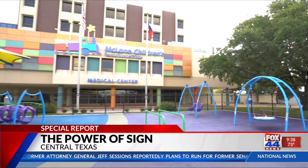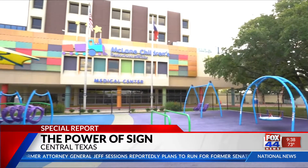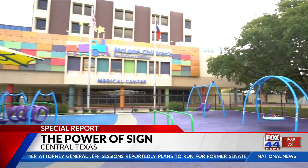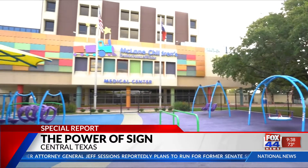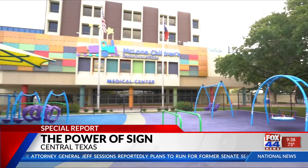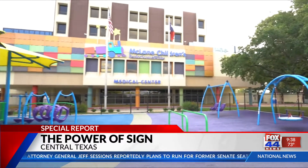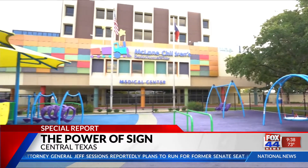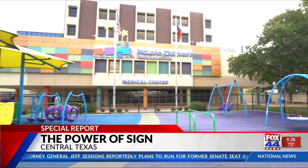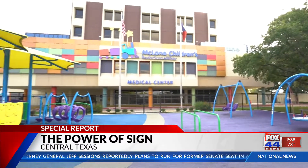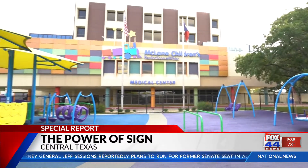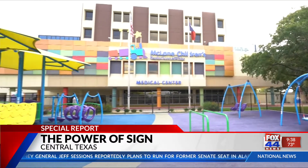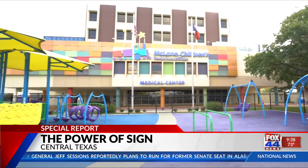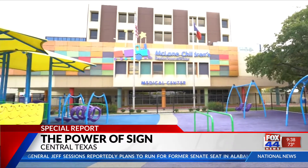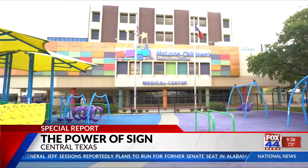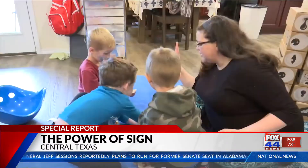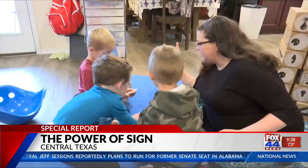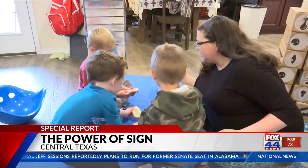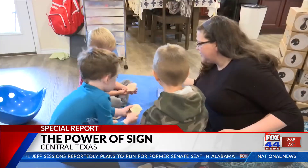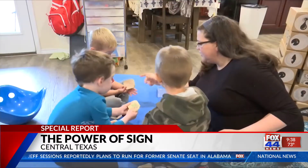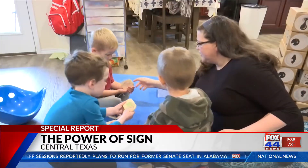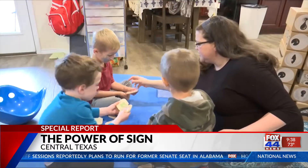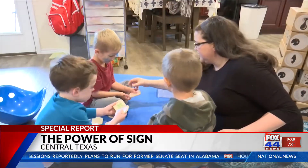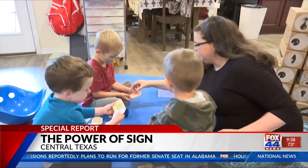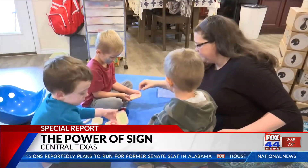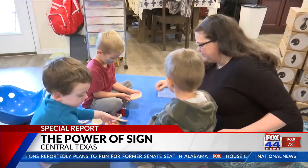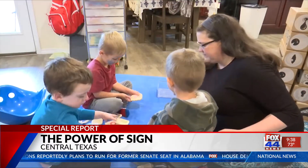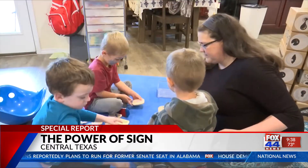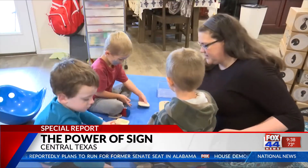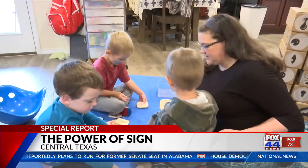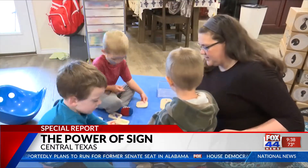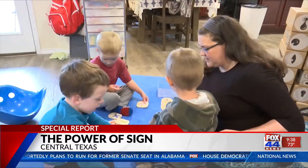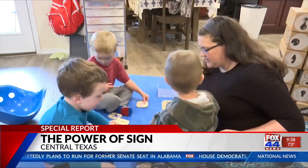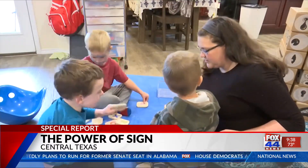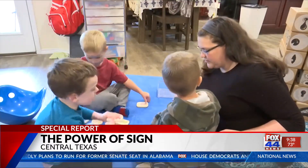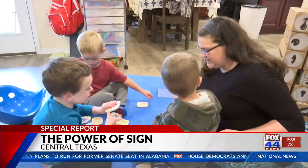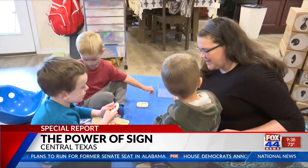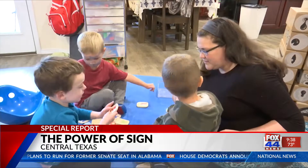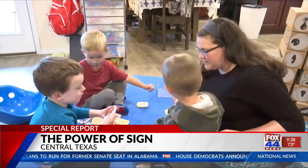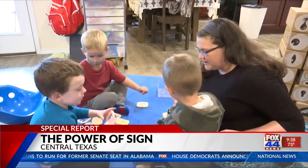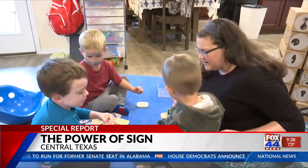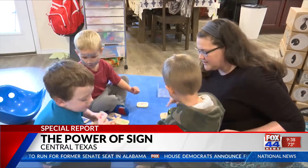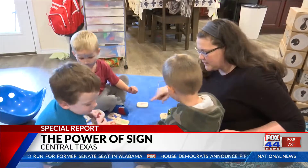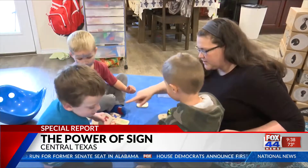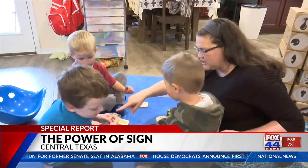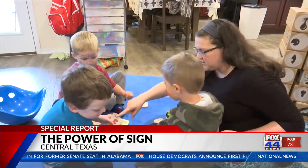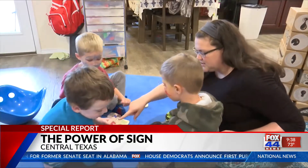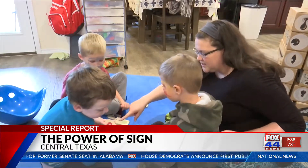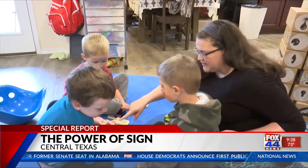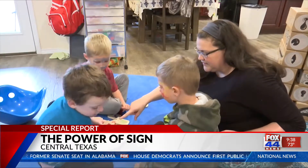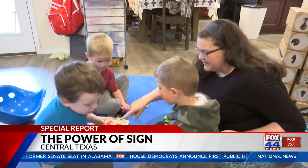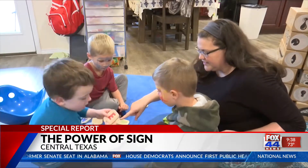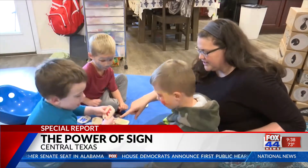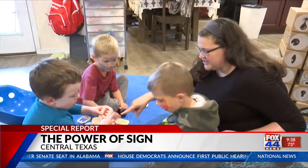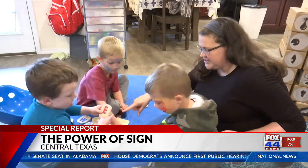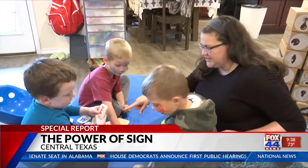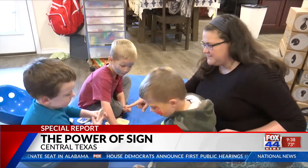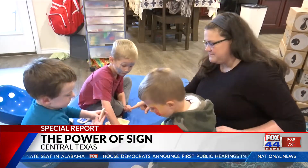DOCTOR VIJETA SALUNKHE WITH BAYLOR SCOTT AND WHITE MCLANE CHILDREN'S HOSPITAL SAYS. IT ONLY WORKS WELL WHEN WE USE BOTH SIGN AND SPEECH